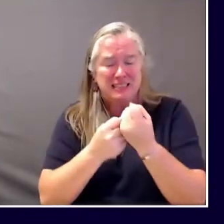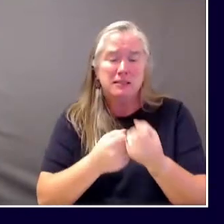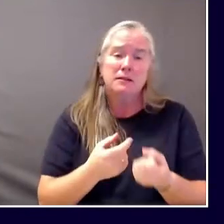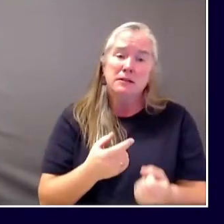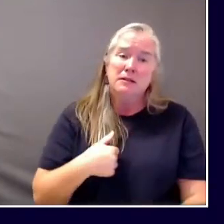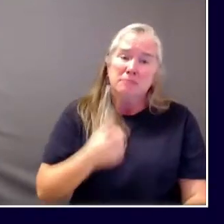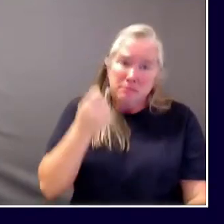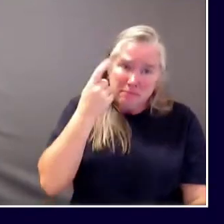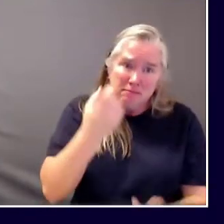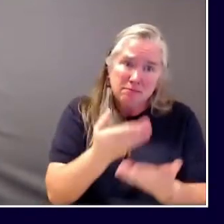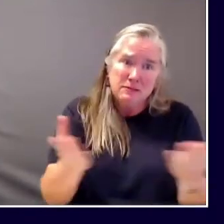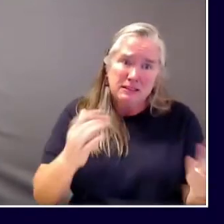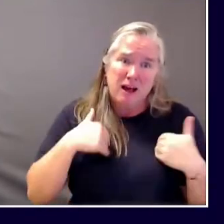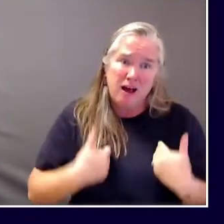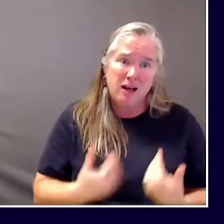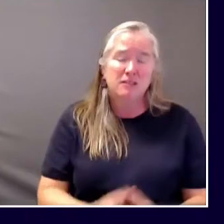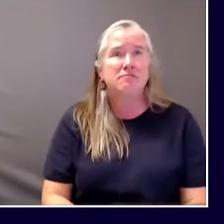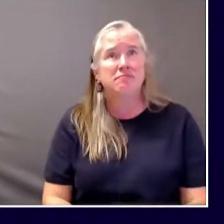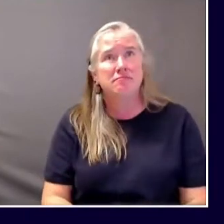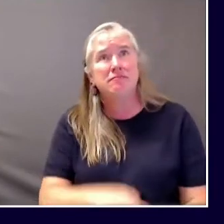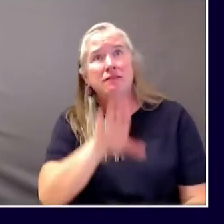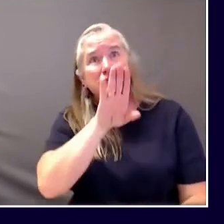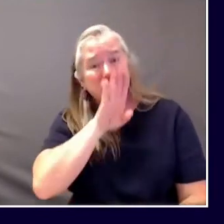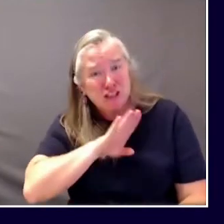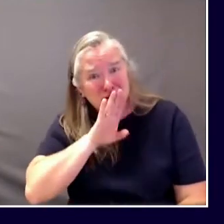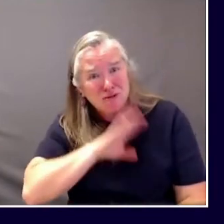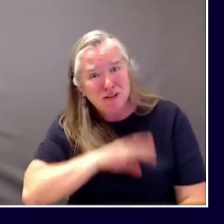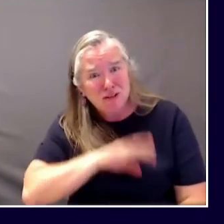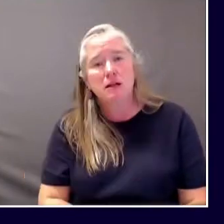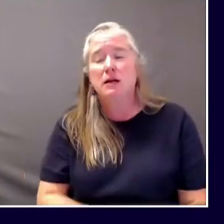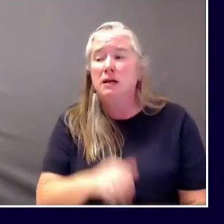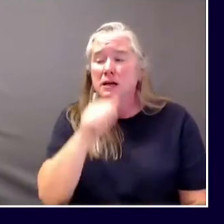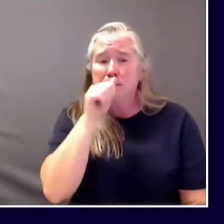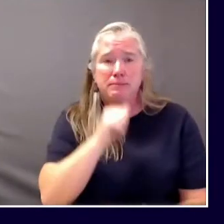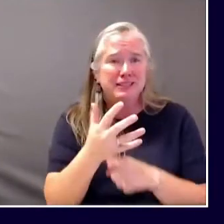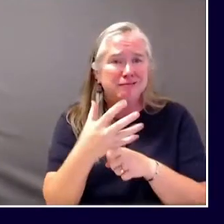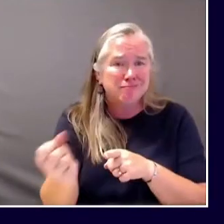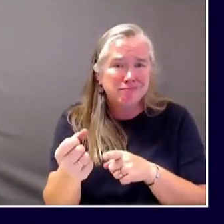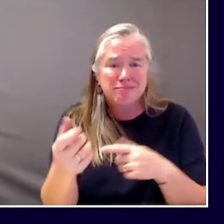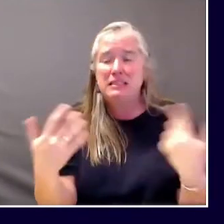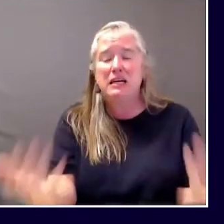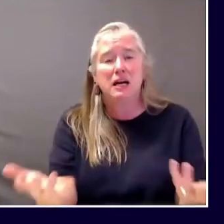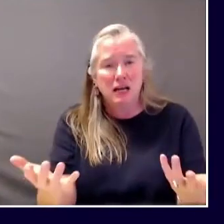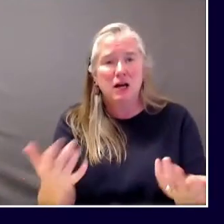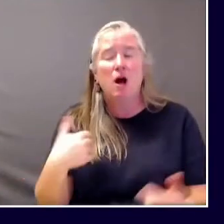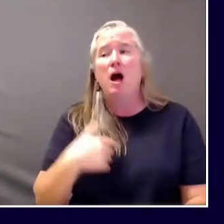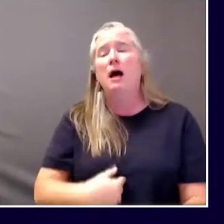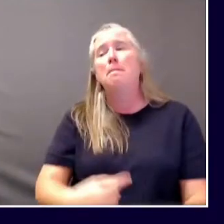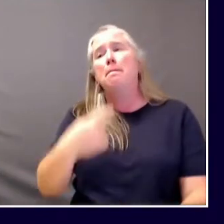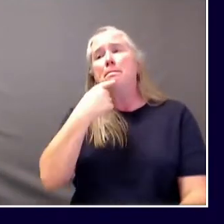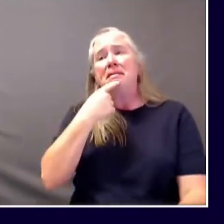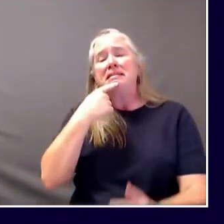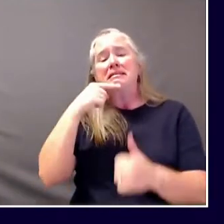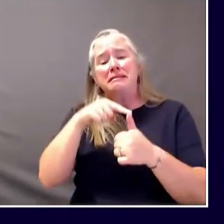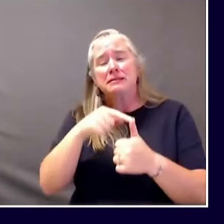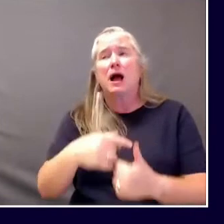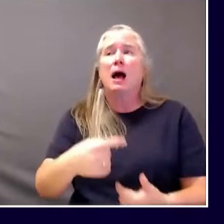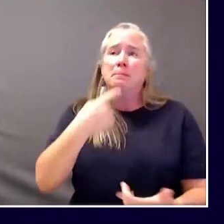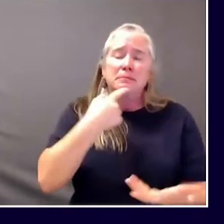frustrated in